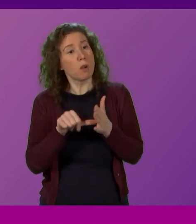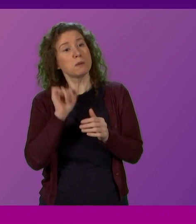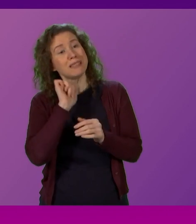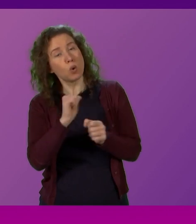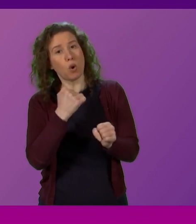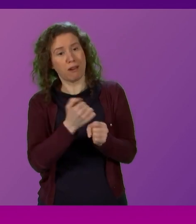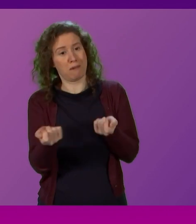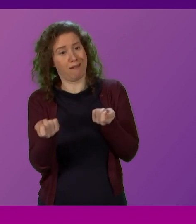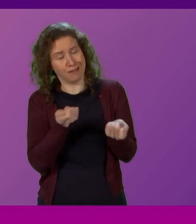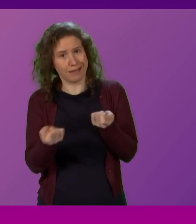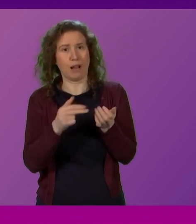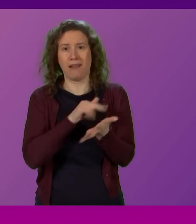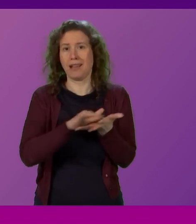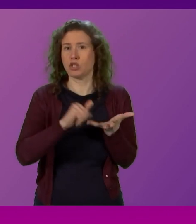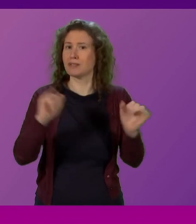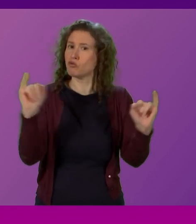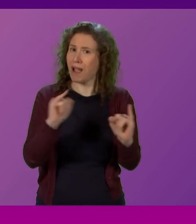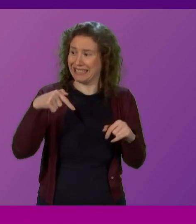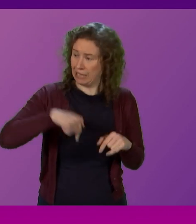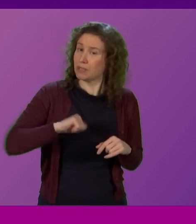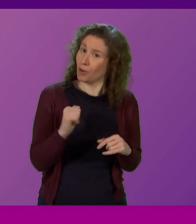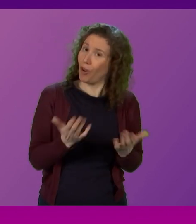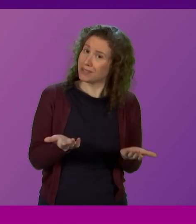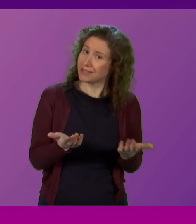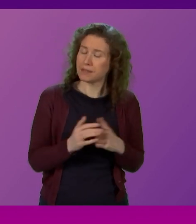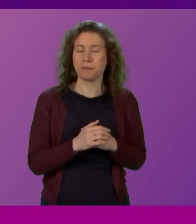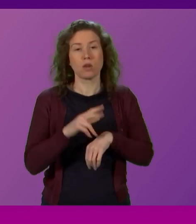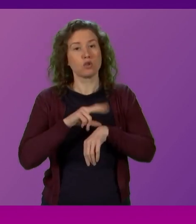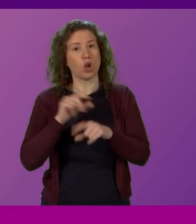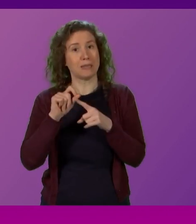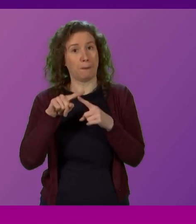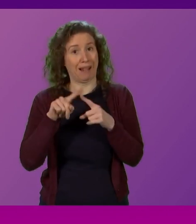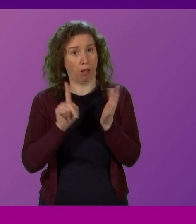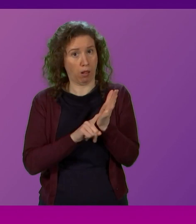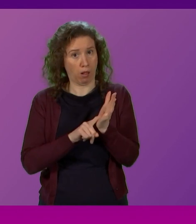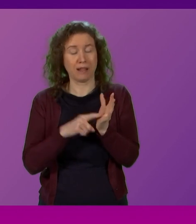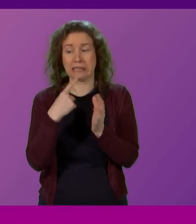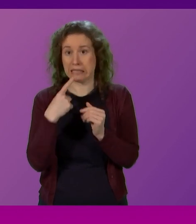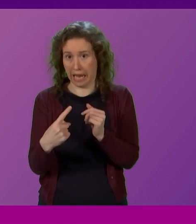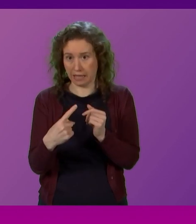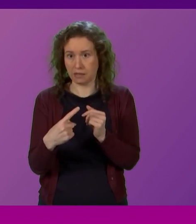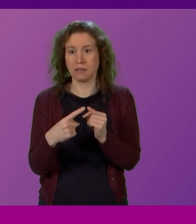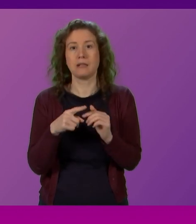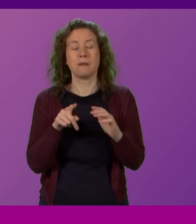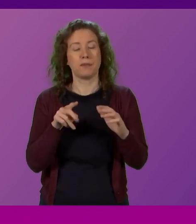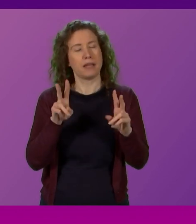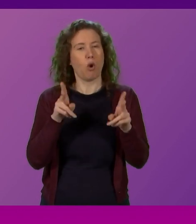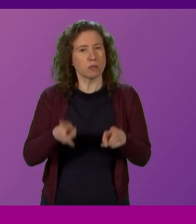of the NHS crisis in Scotland. Dr Peel said that